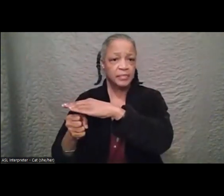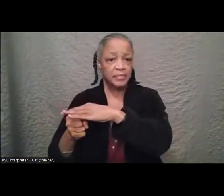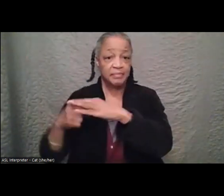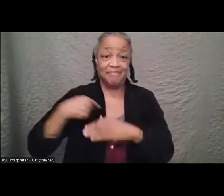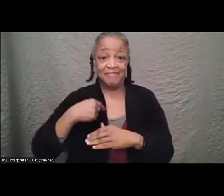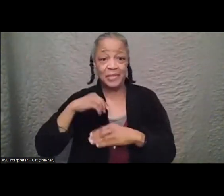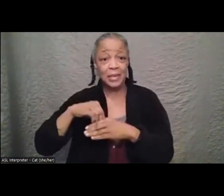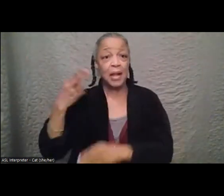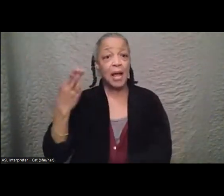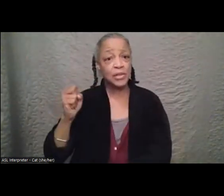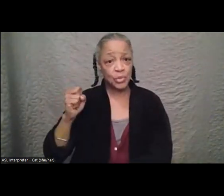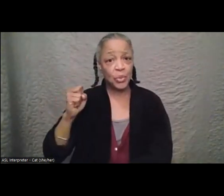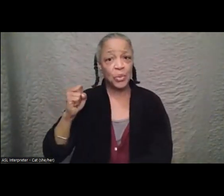the time.